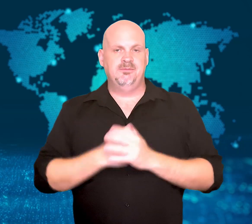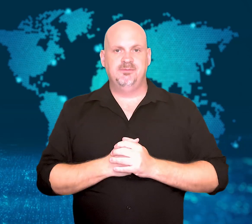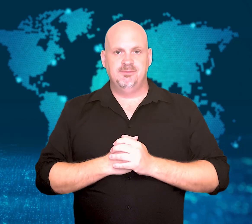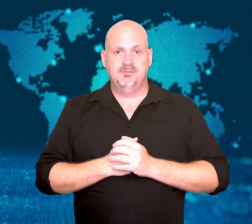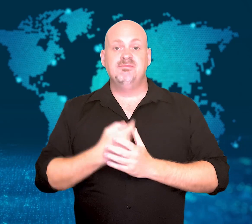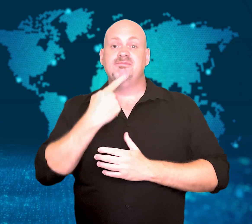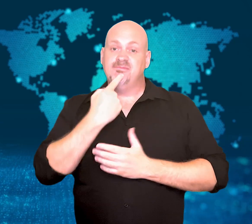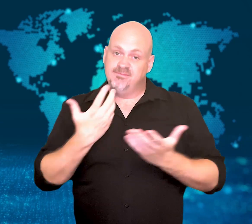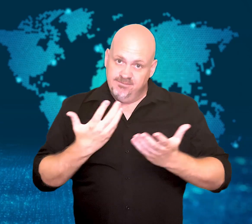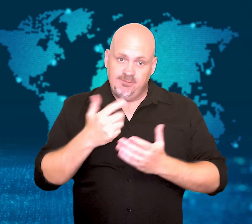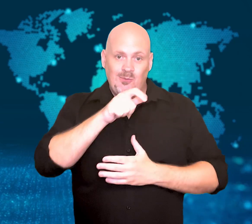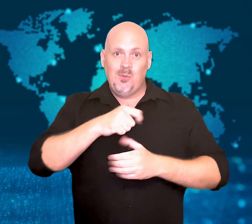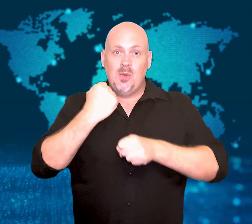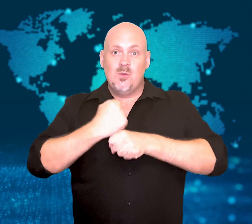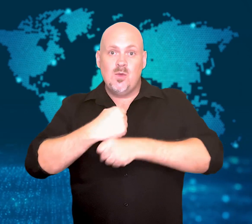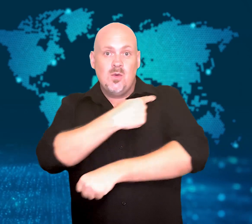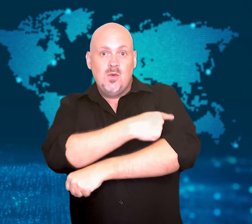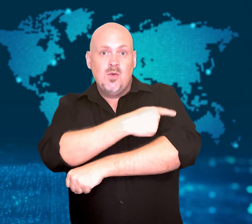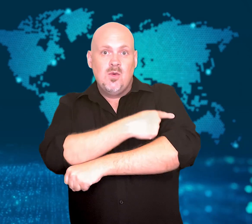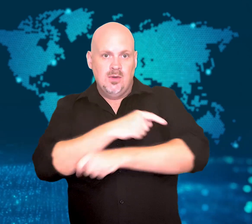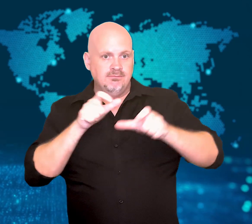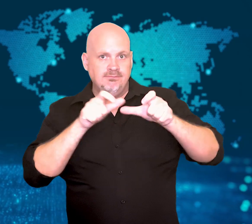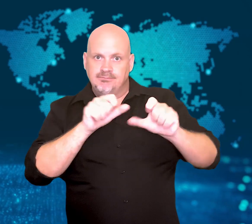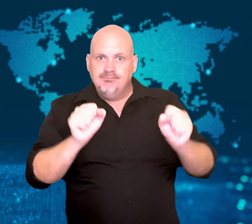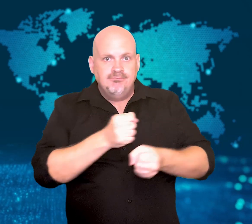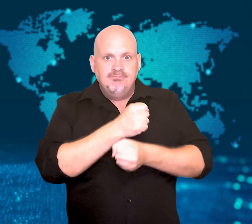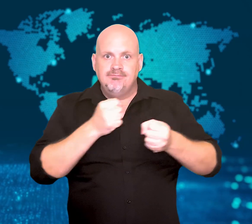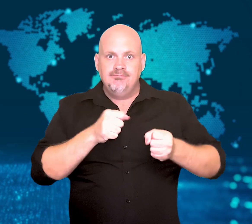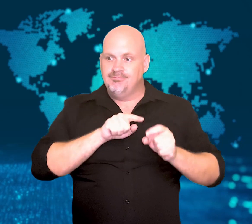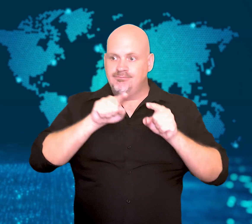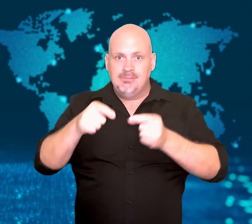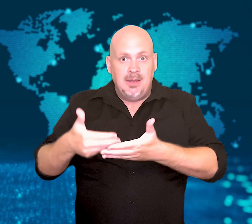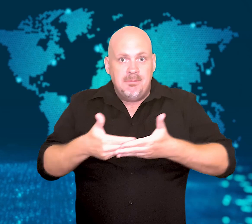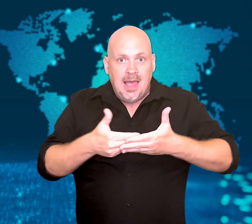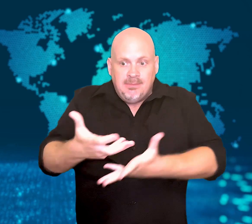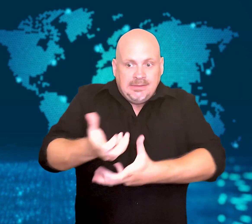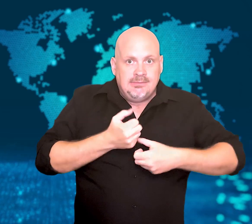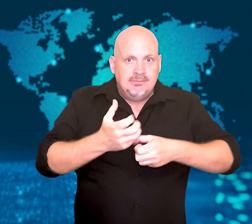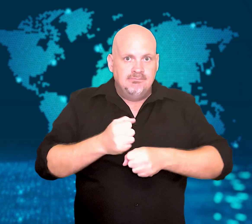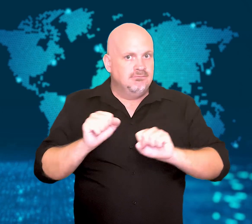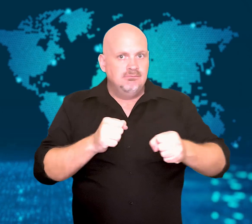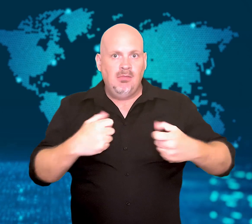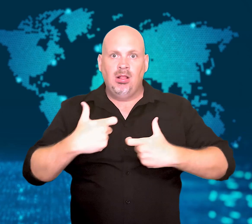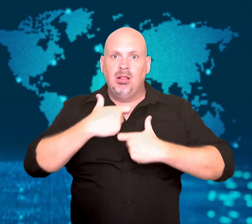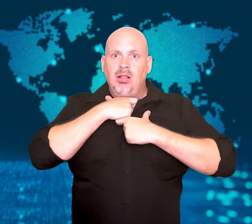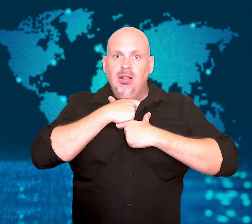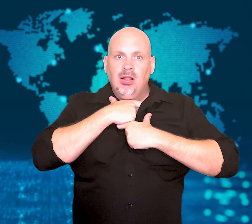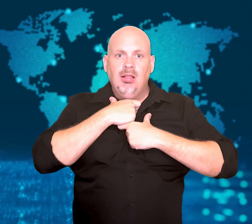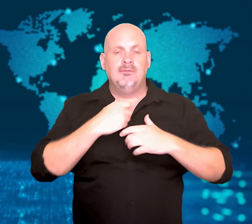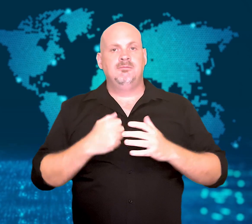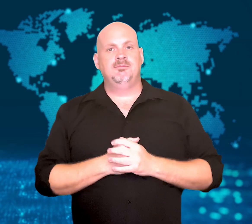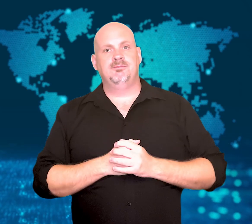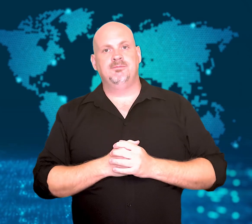They also said staff were blocked from being able to save the babies.